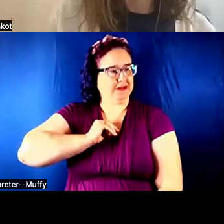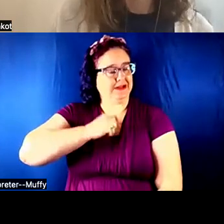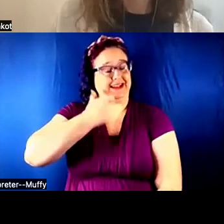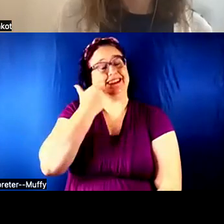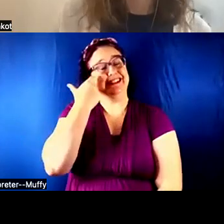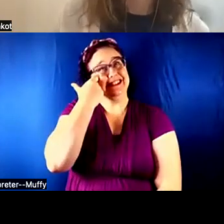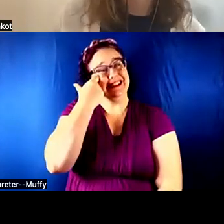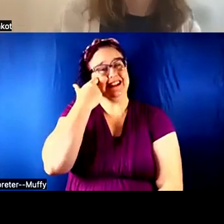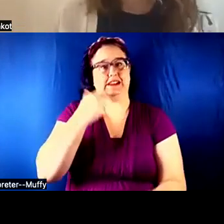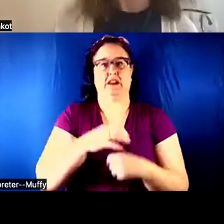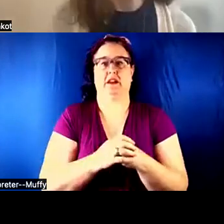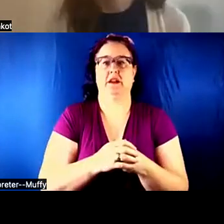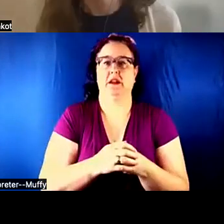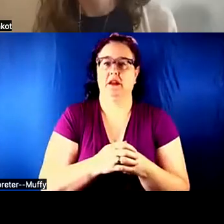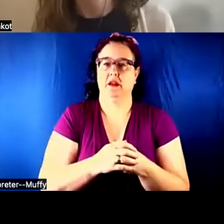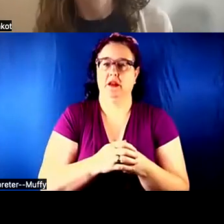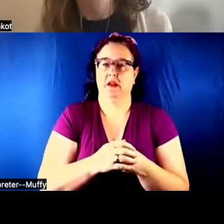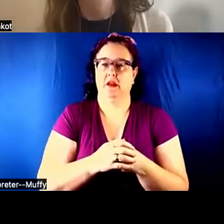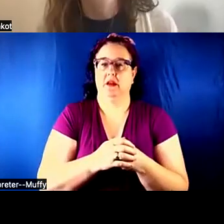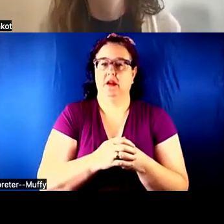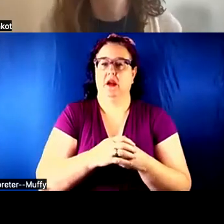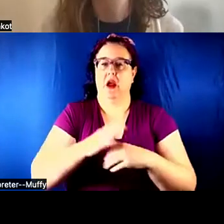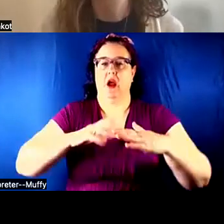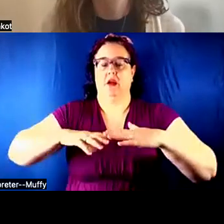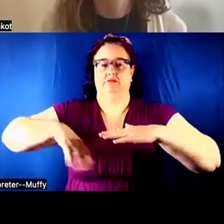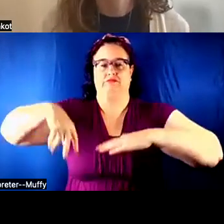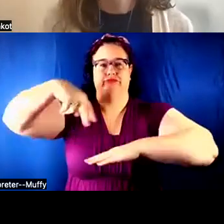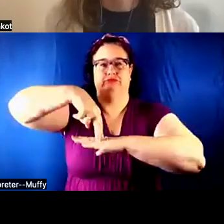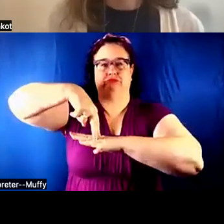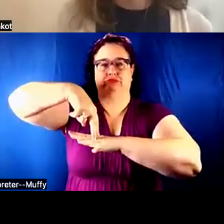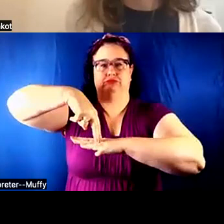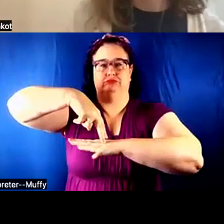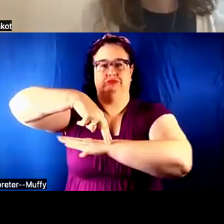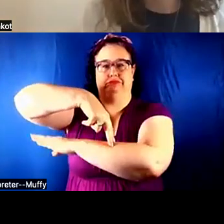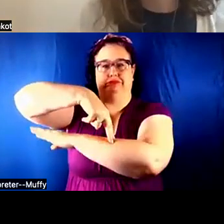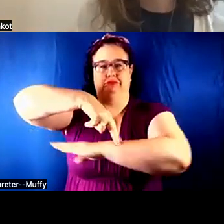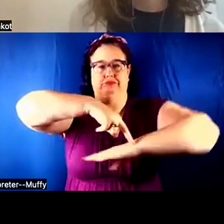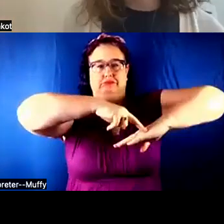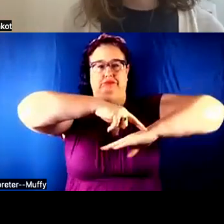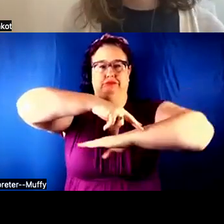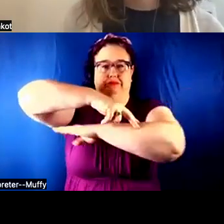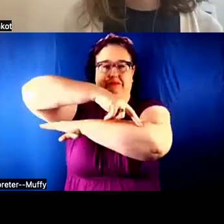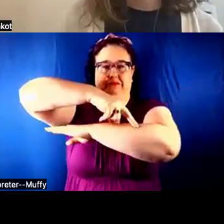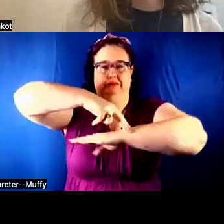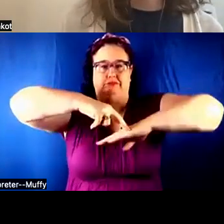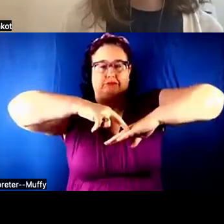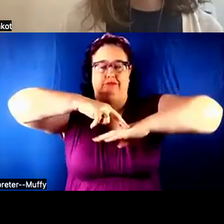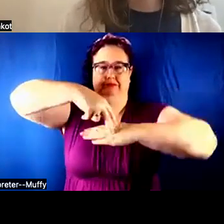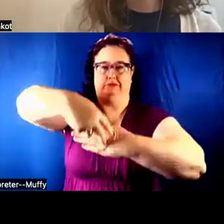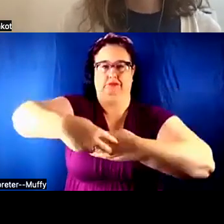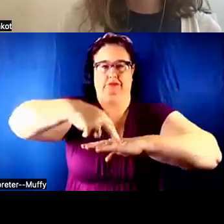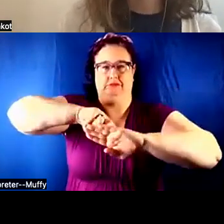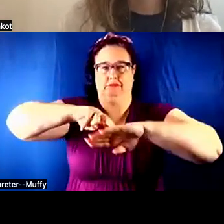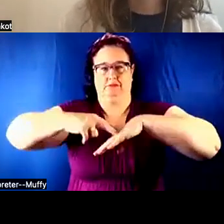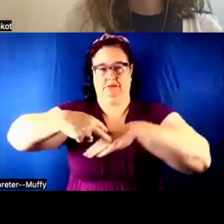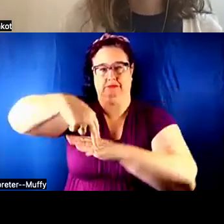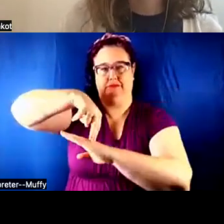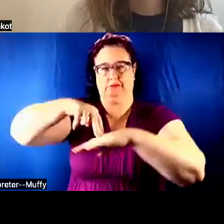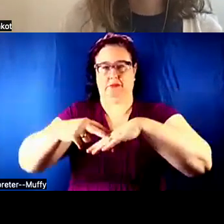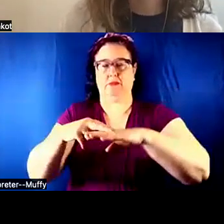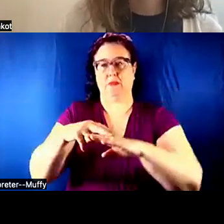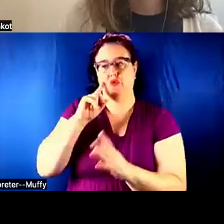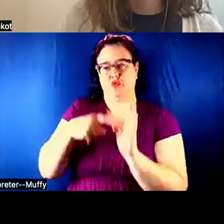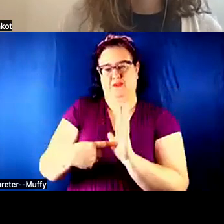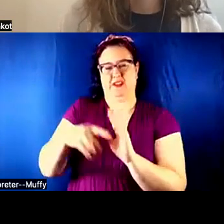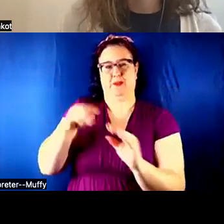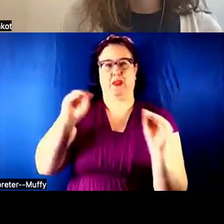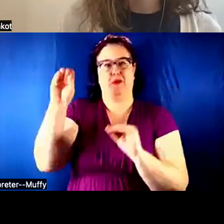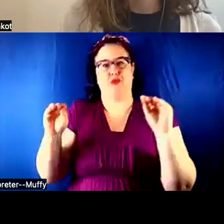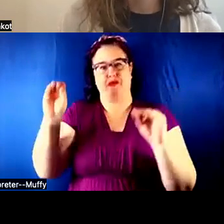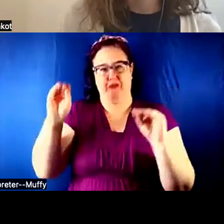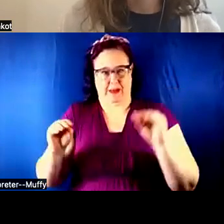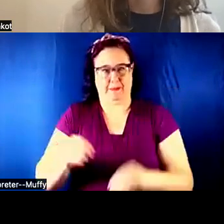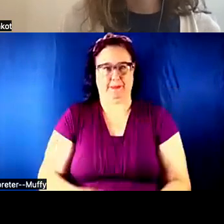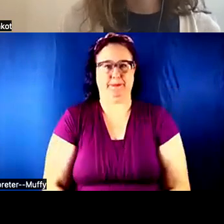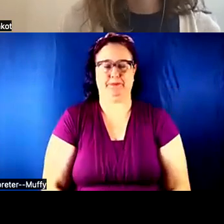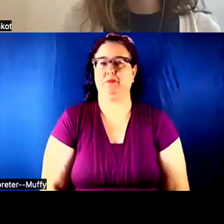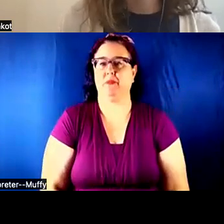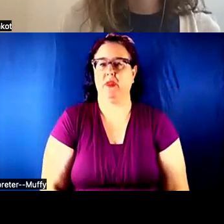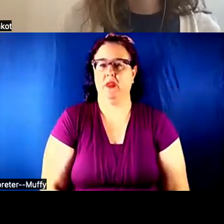a moving platform underneath me, to simulate movement a bit. You're still missing things,